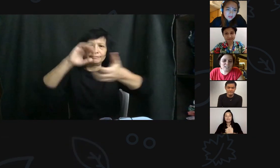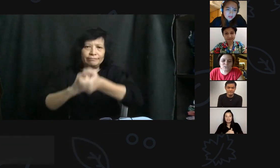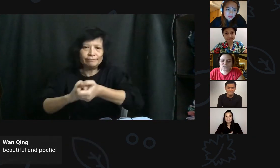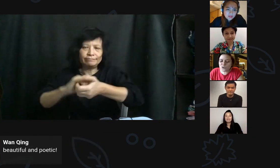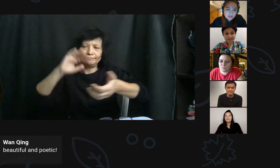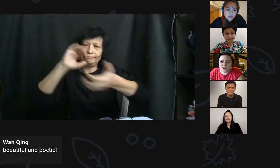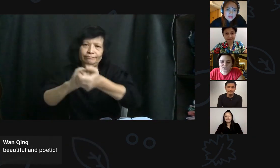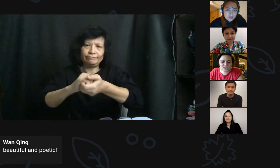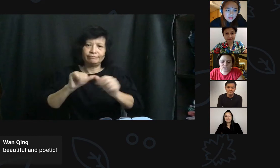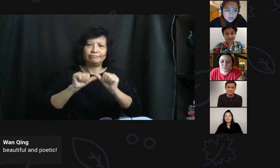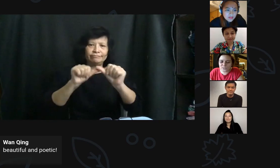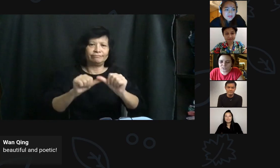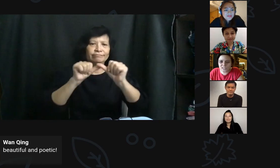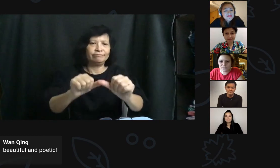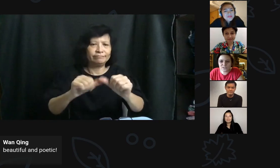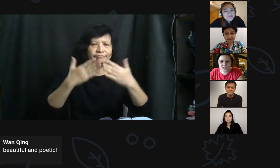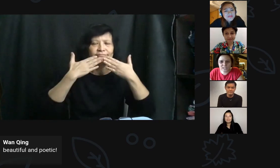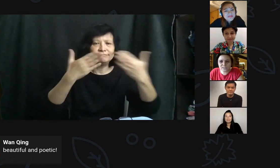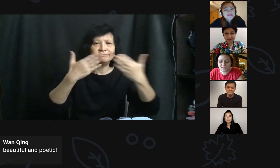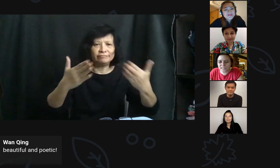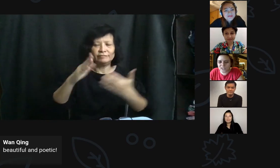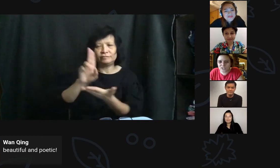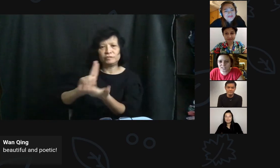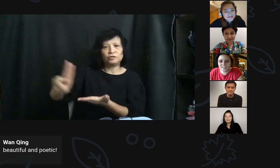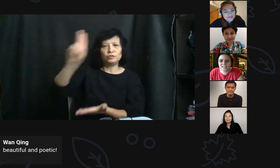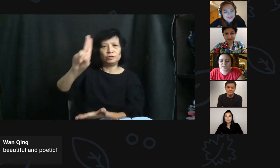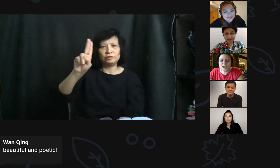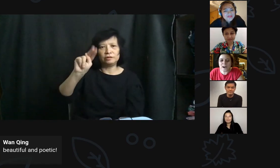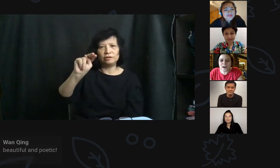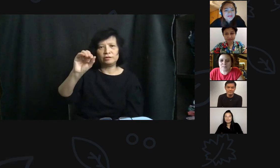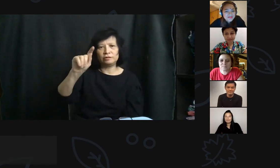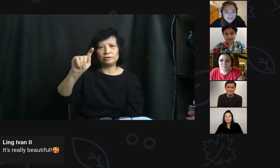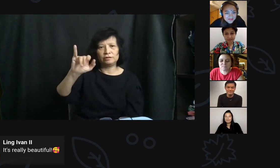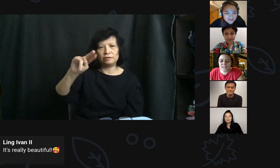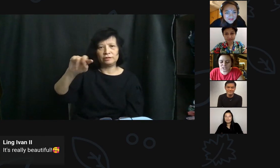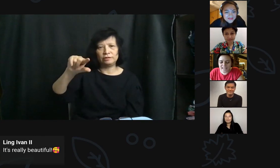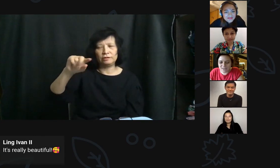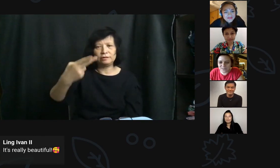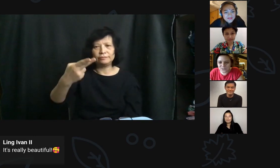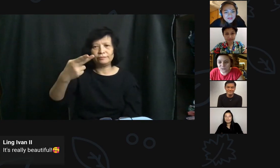Thank you so much to the University of Nottingham Malaysia Campus